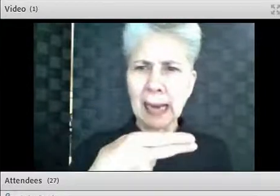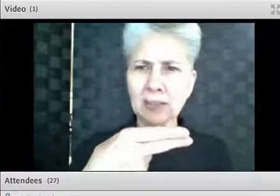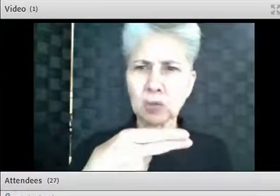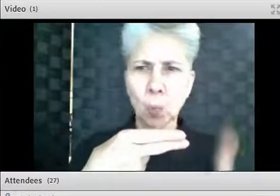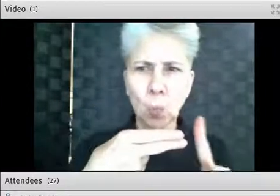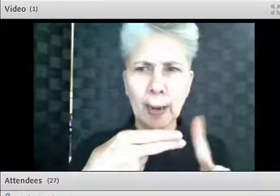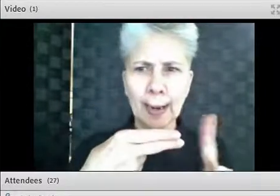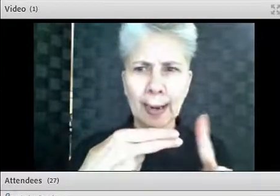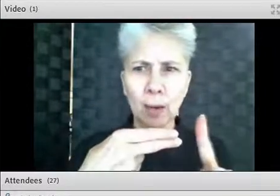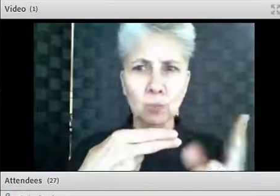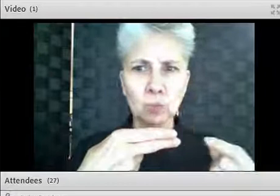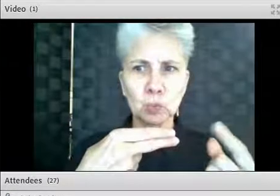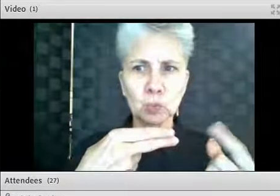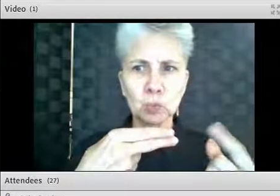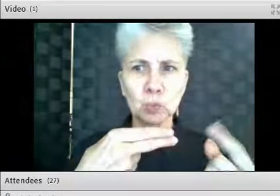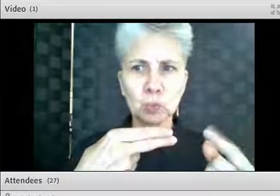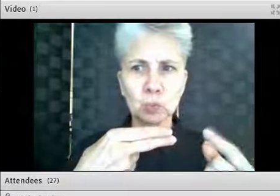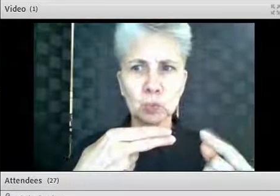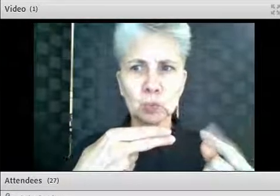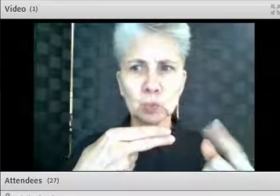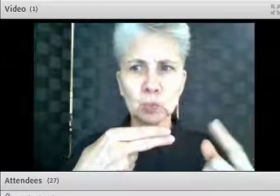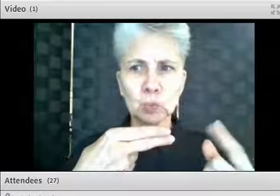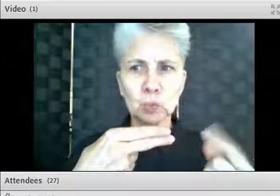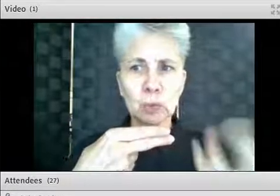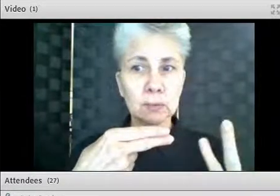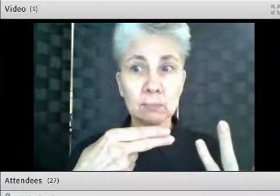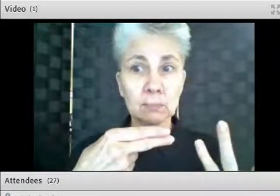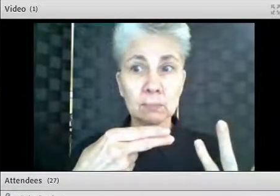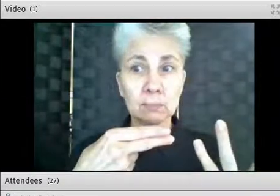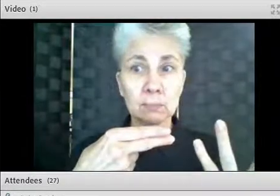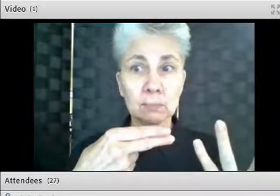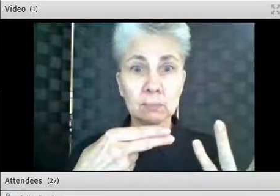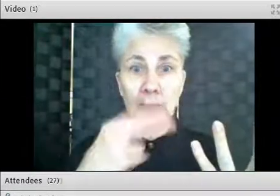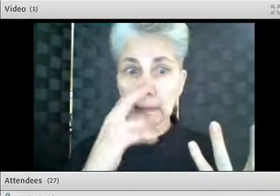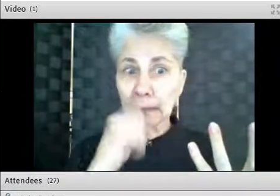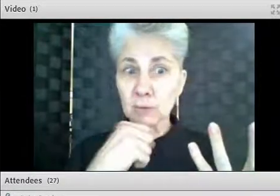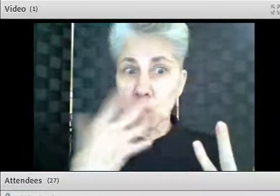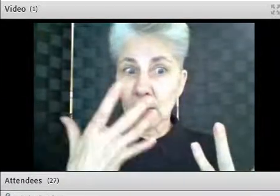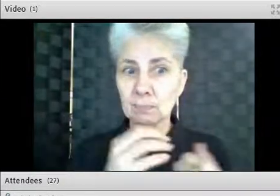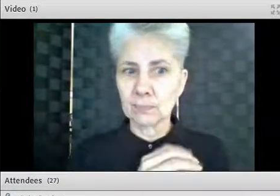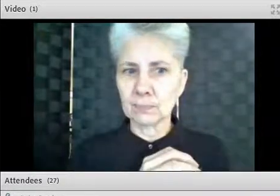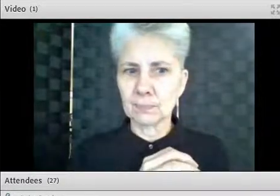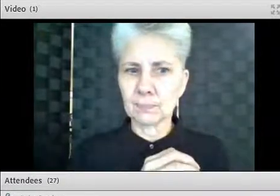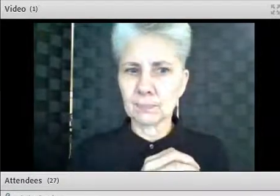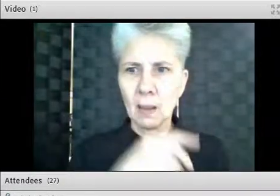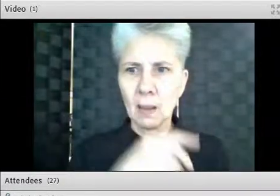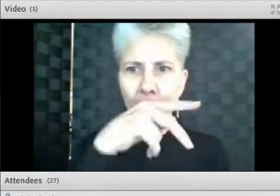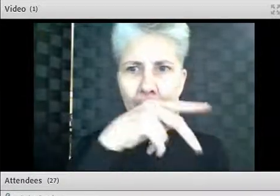What do we do? What would your guess be if you had to guess?